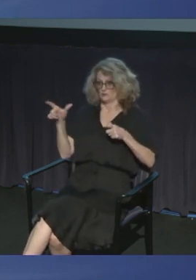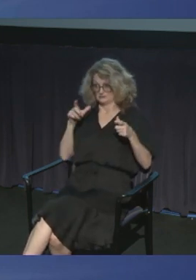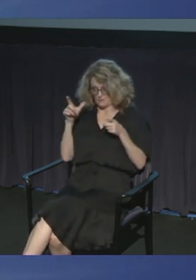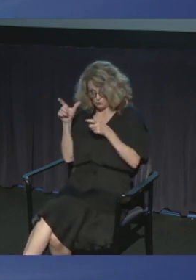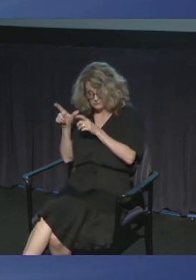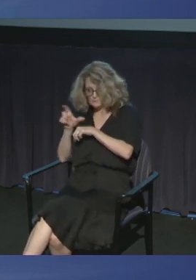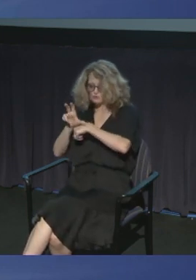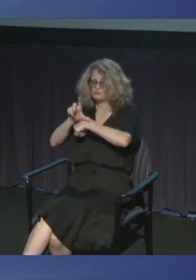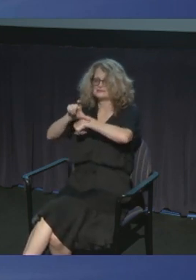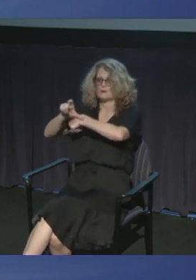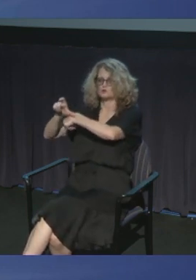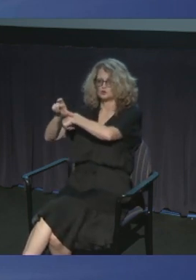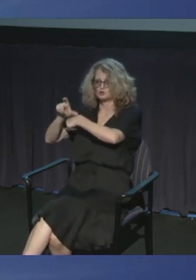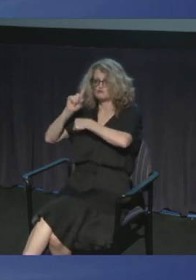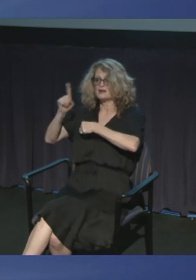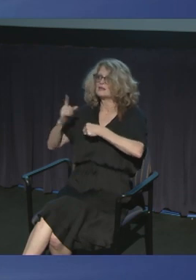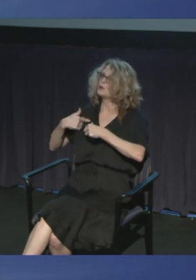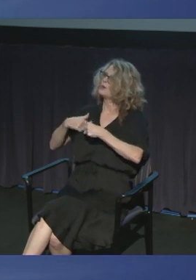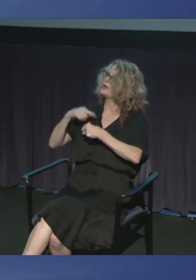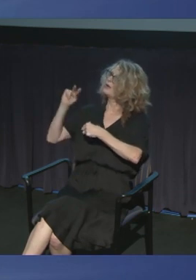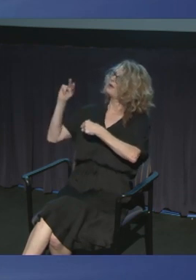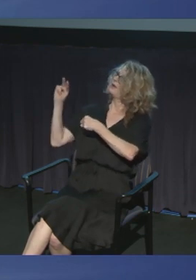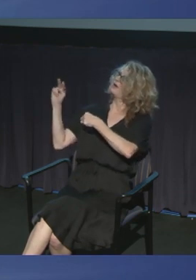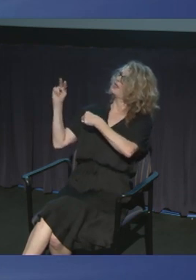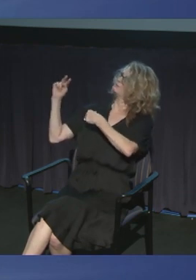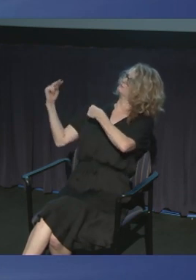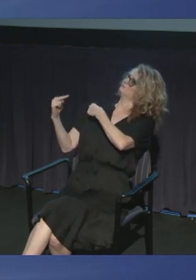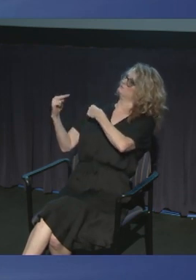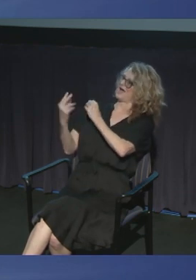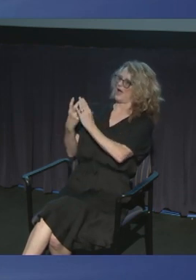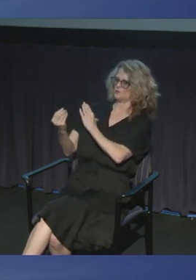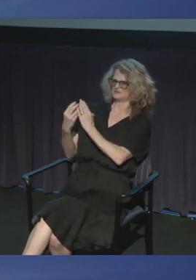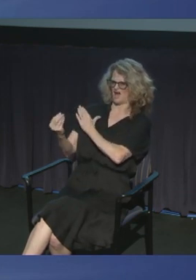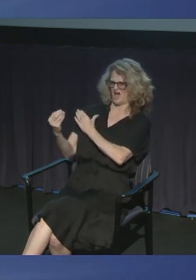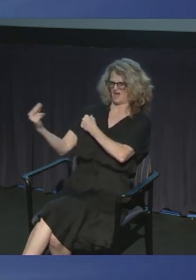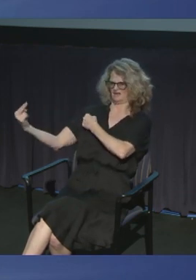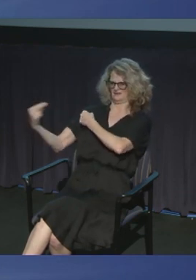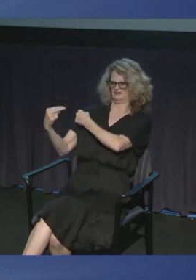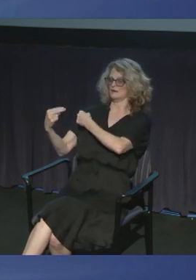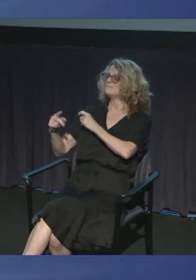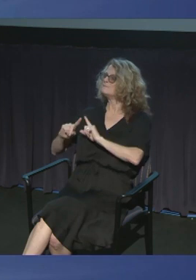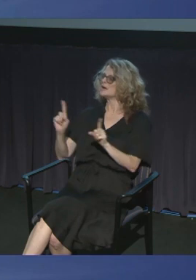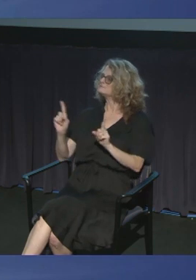THINK ABOUT RECEPTORS BEING ON THE OUTSIDE FACING THE OUTSIDE WORLD. BUT IT TURNS OUT THAT